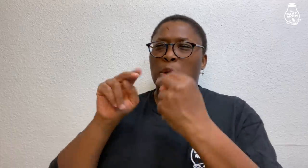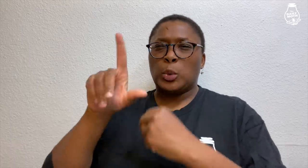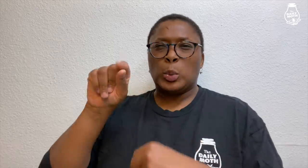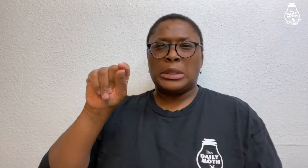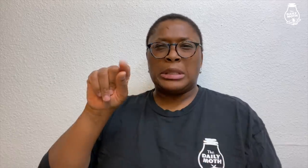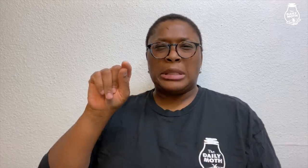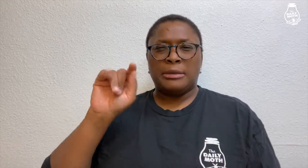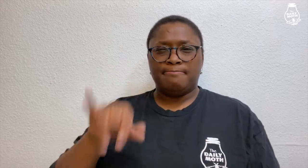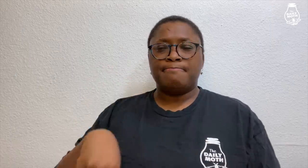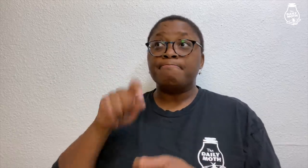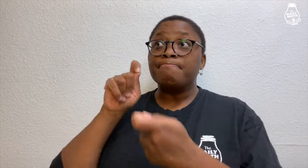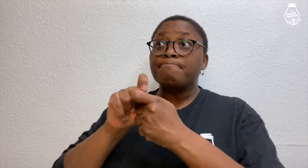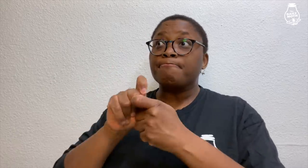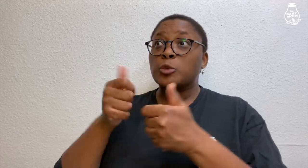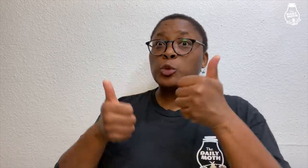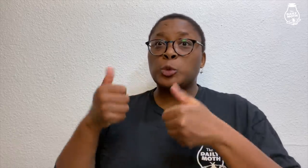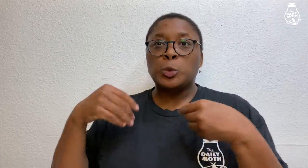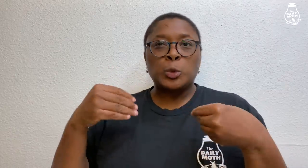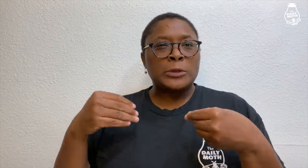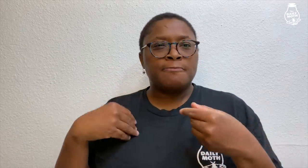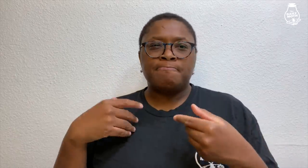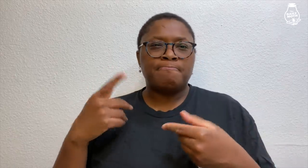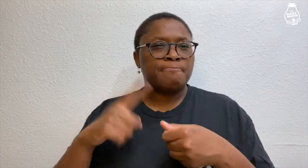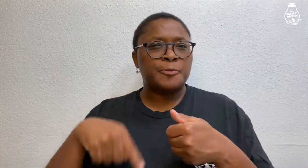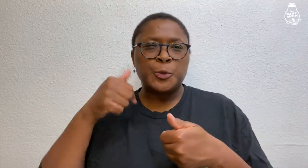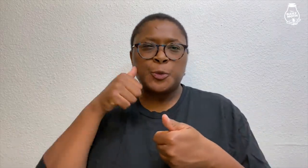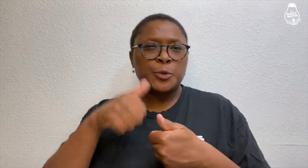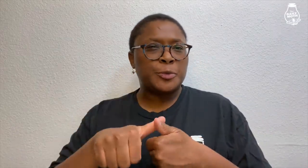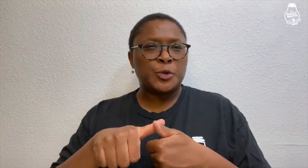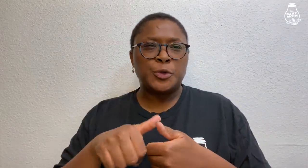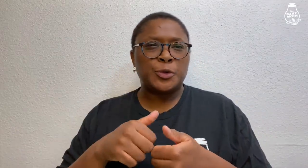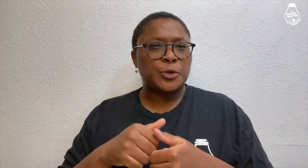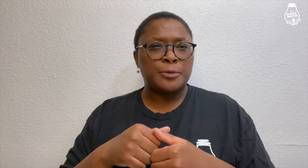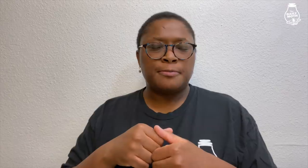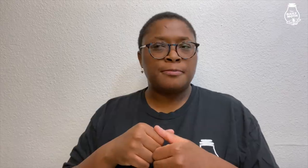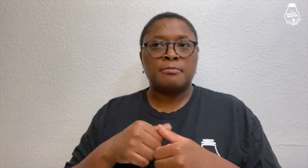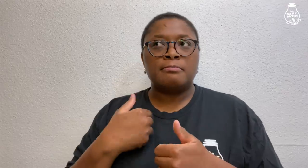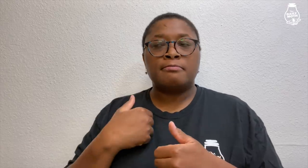It was near Highway 20, but he couldn't remember which store.